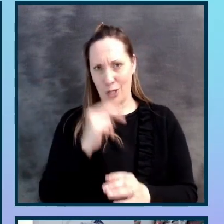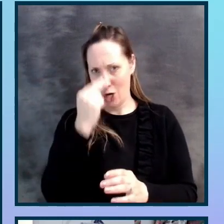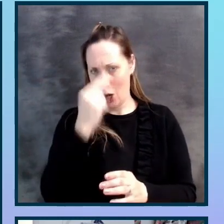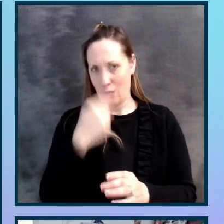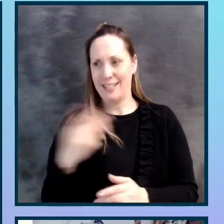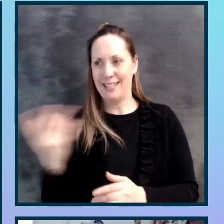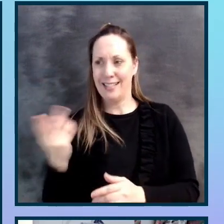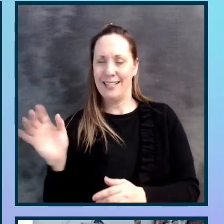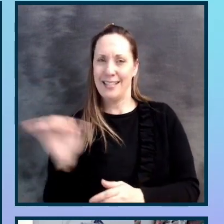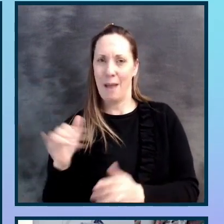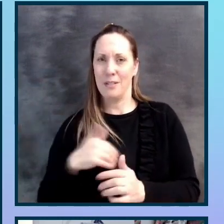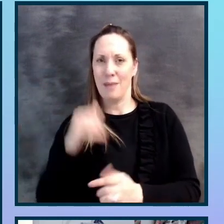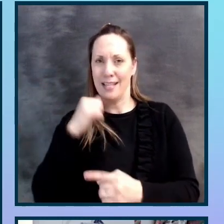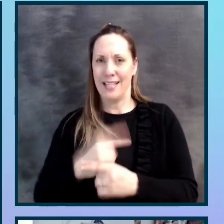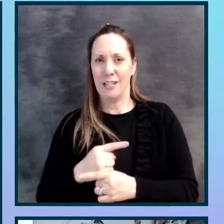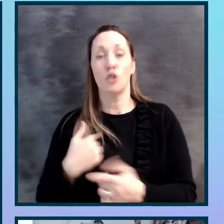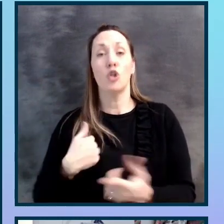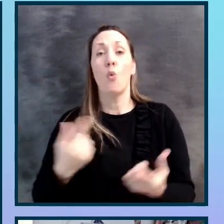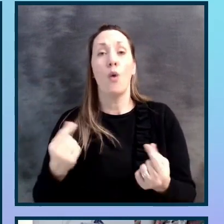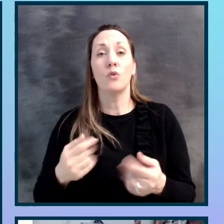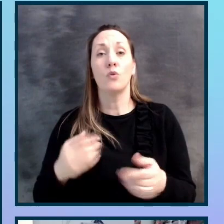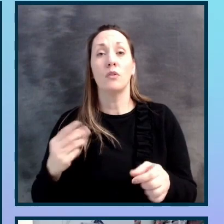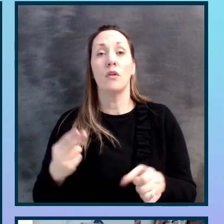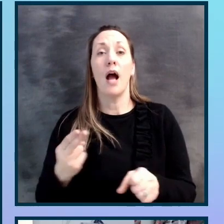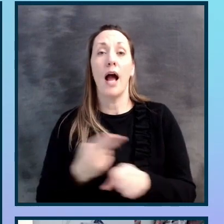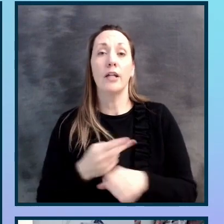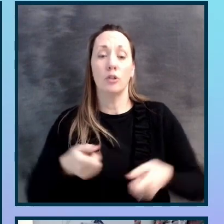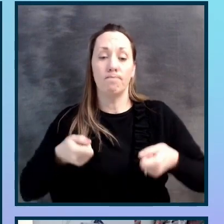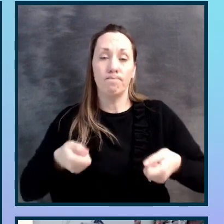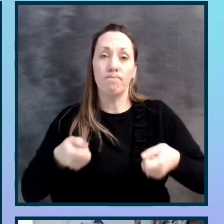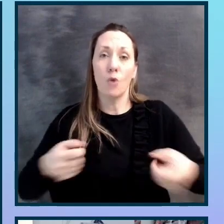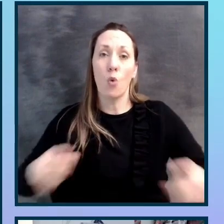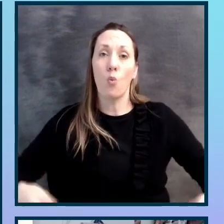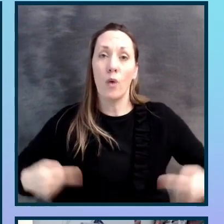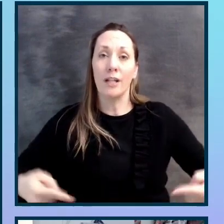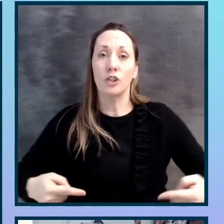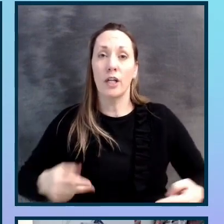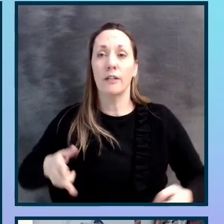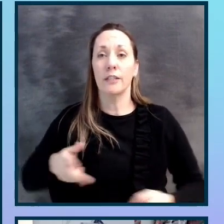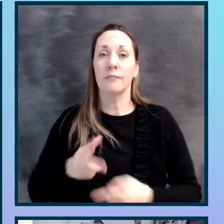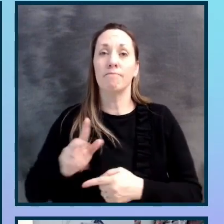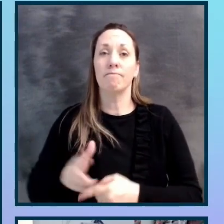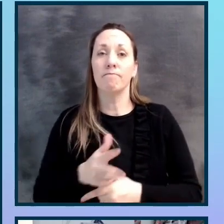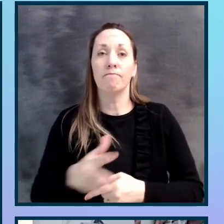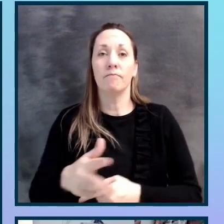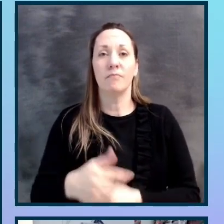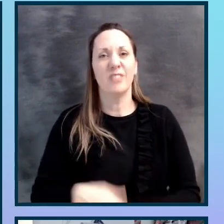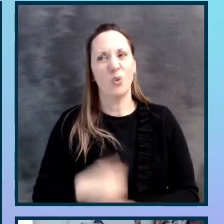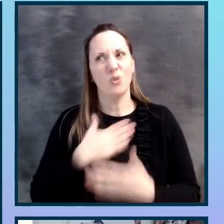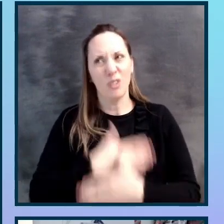I use a wheelchair to get her around the Comic Con. Quite frankly, it's a real treat for her